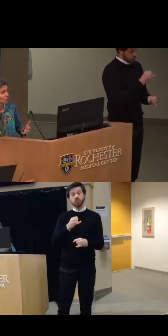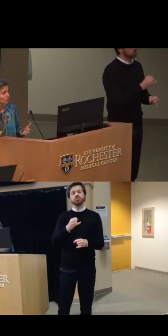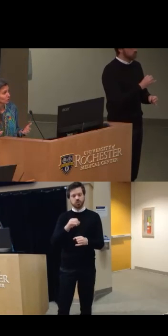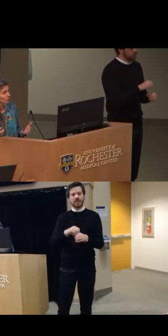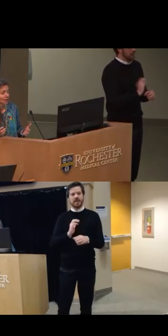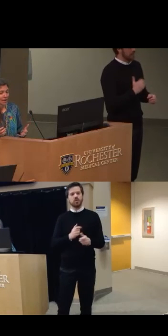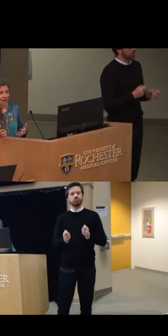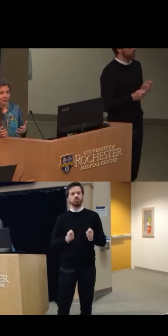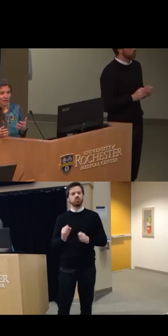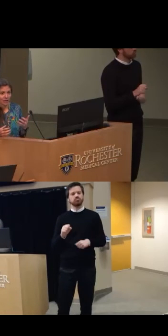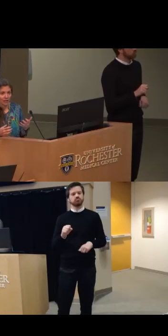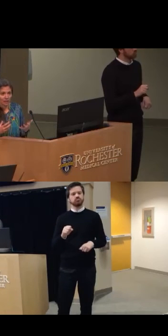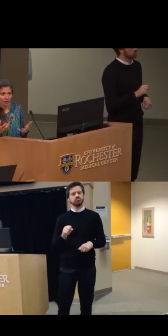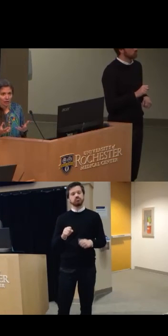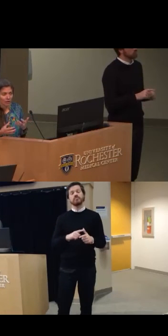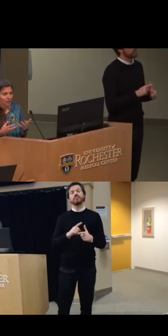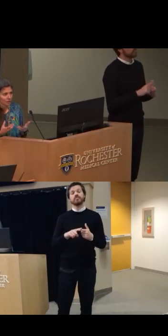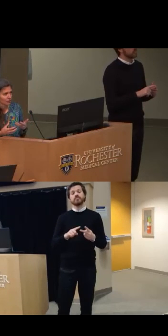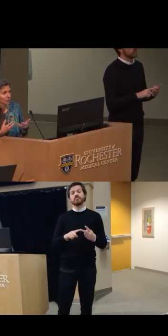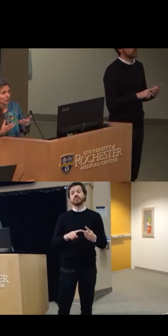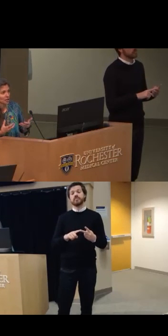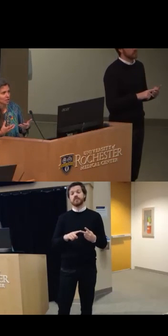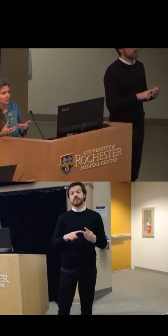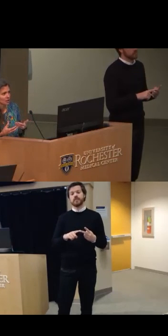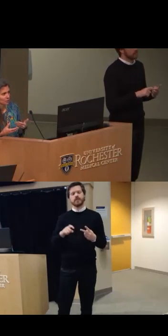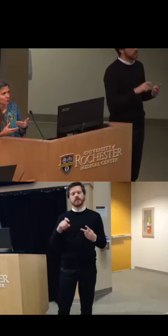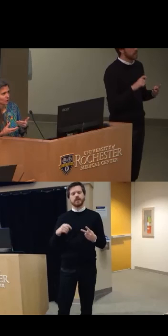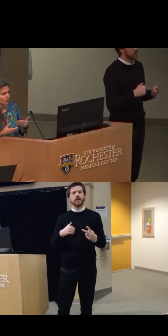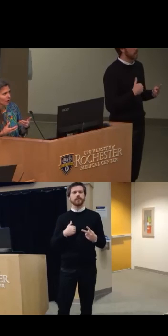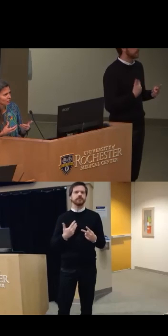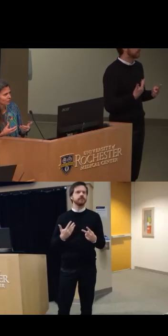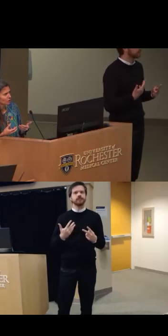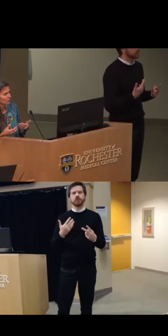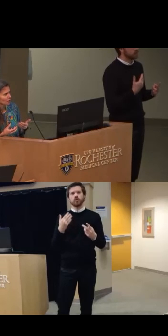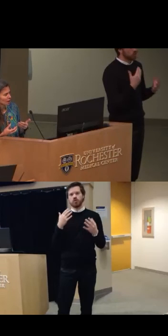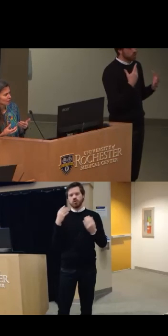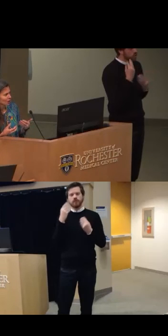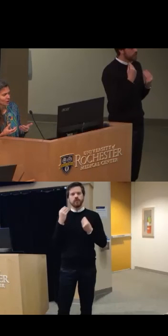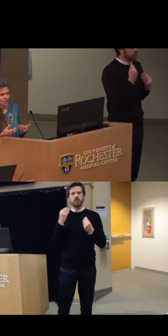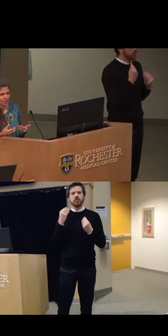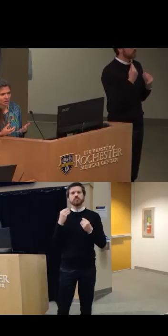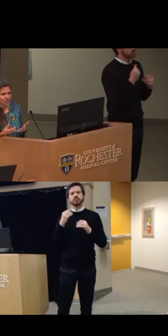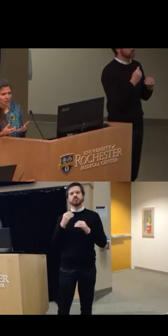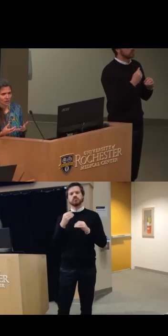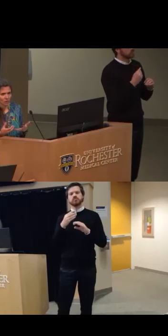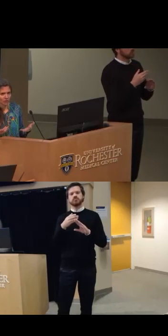control um and then there are there there needs to be sort of thoughtful um prioritization of what